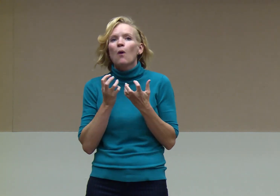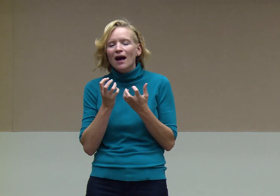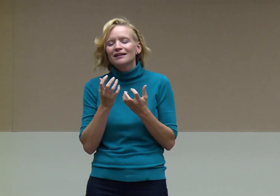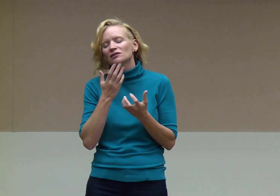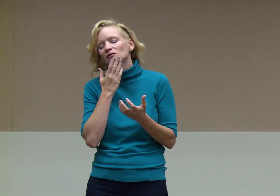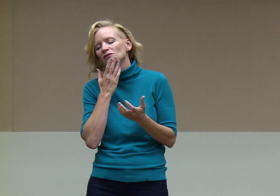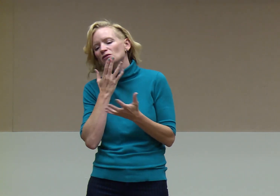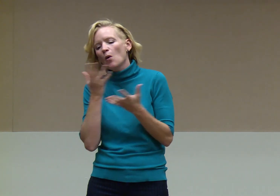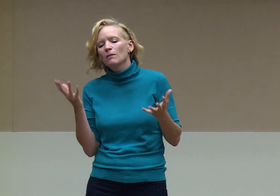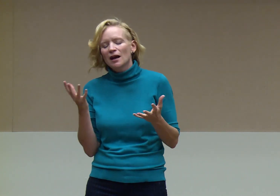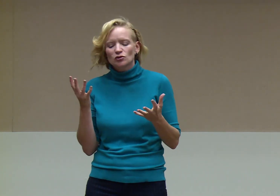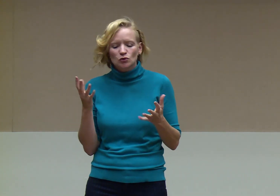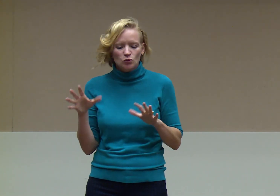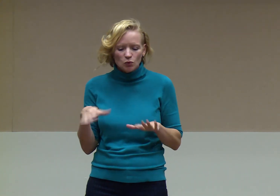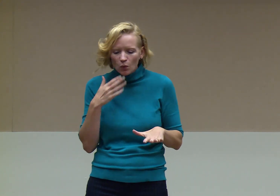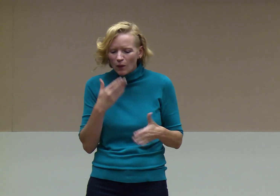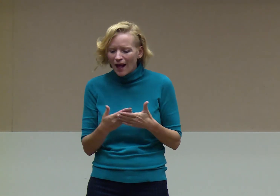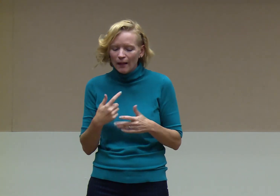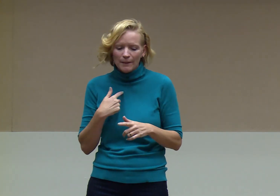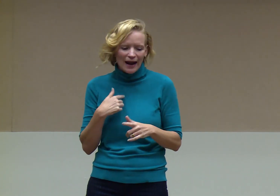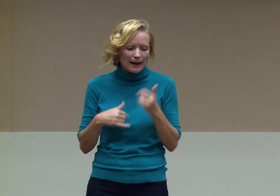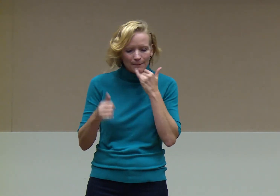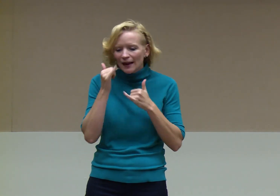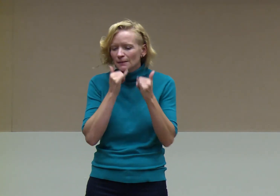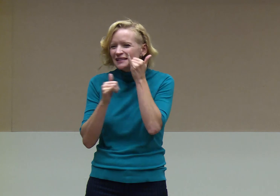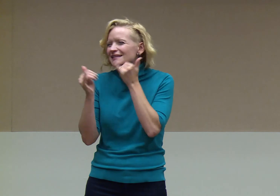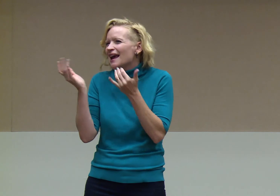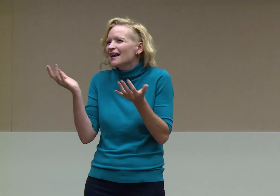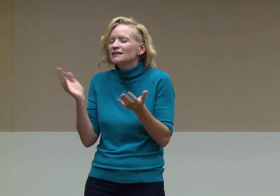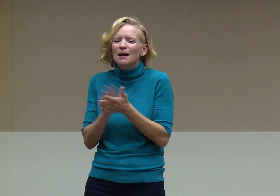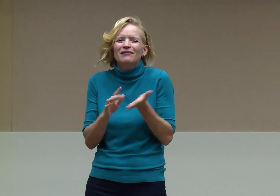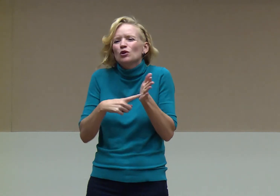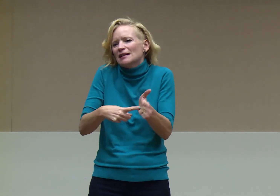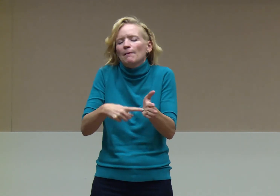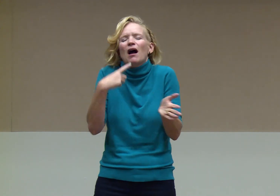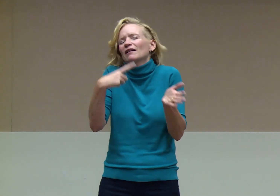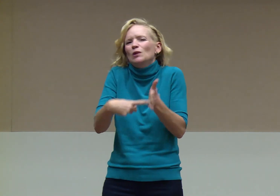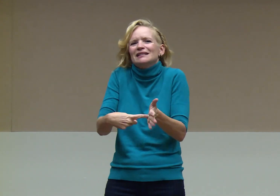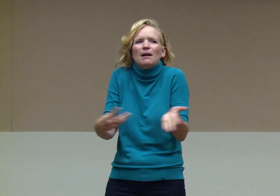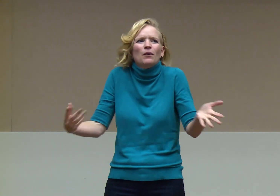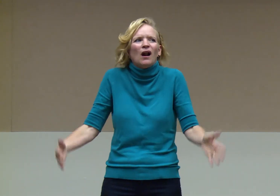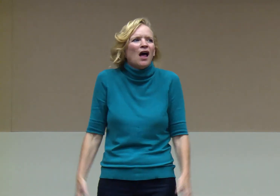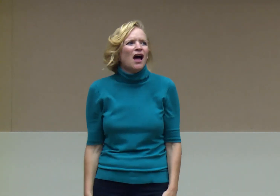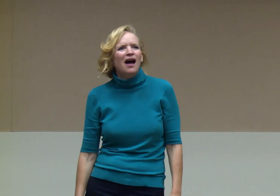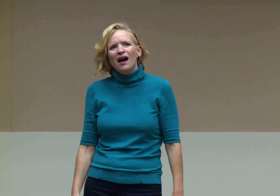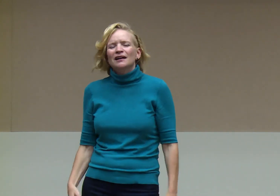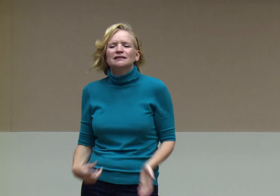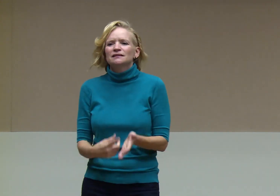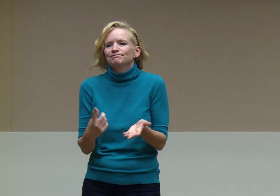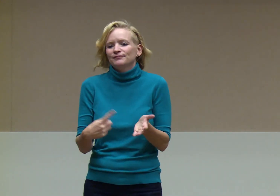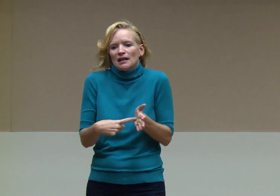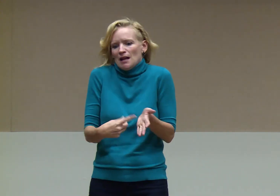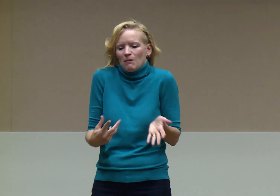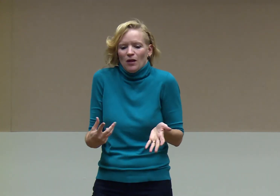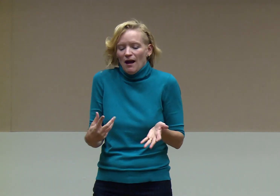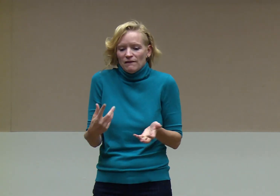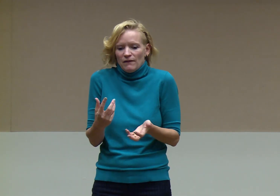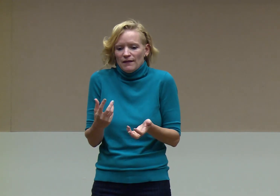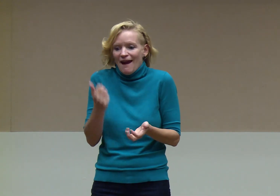And all I wanted so much was to do well, but I kept encountering mistakes. Like, a simple thing would be like--